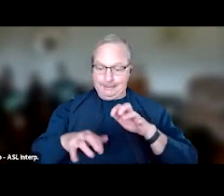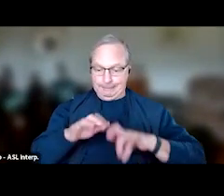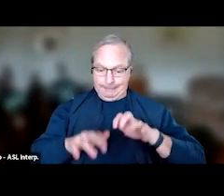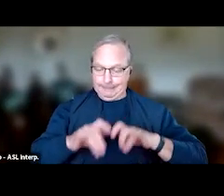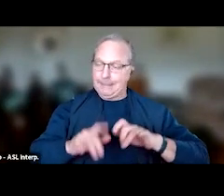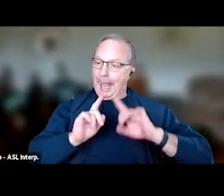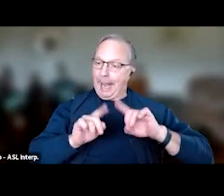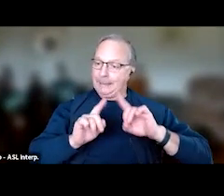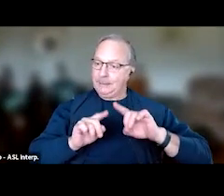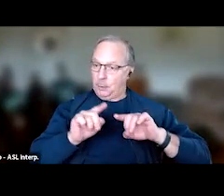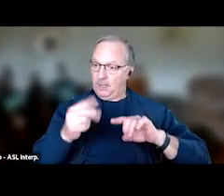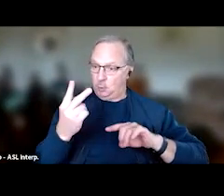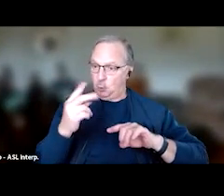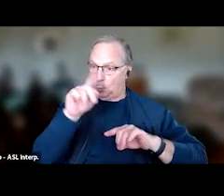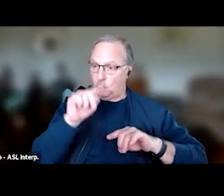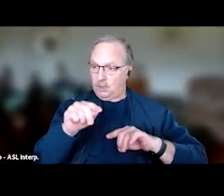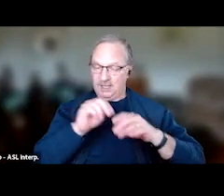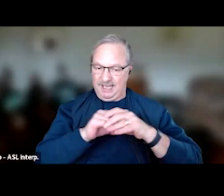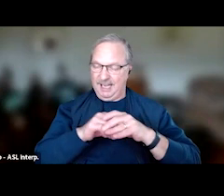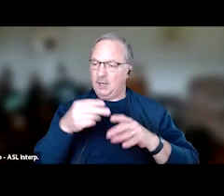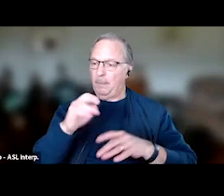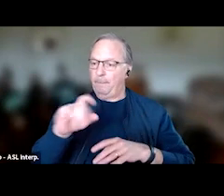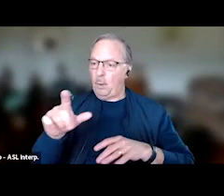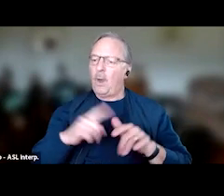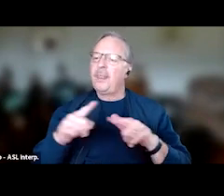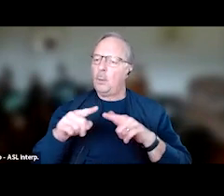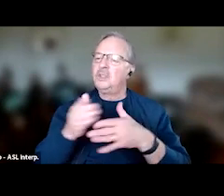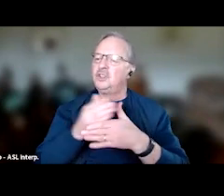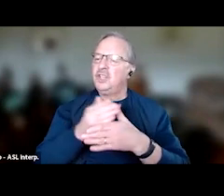to these two questions into the poll, and then we should be able to share them this time around.